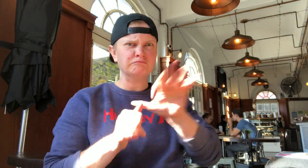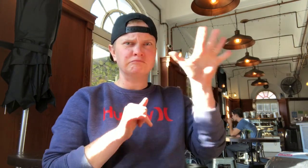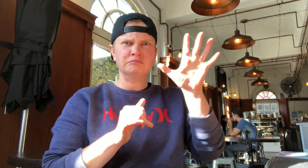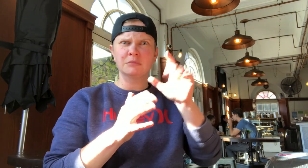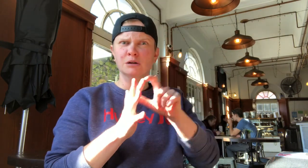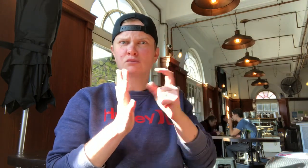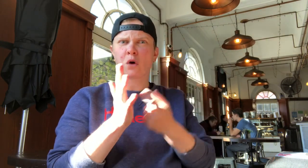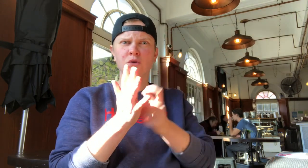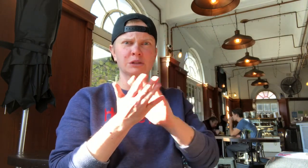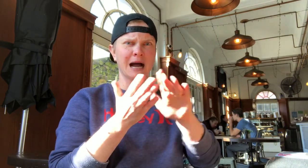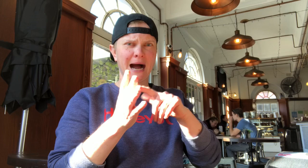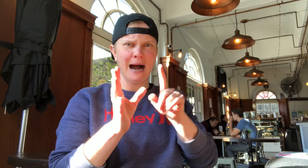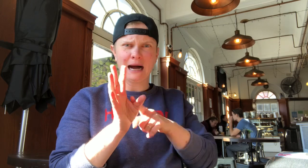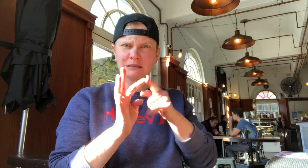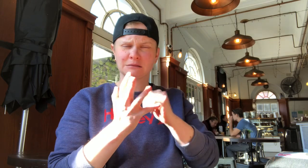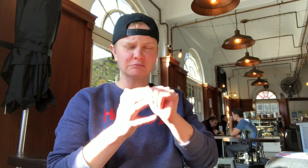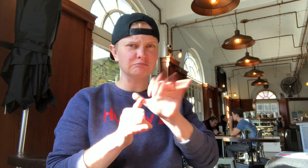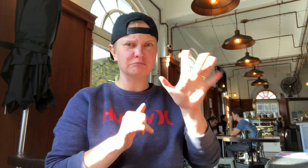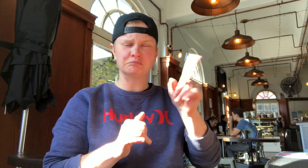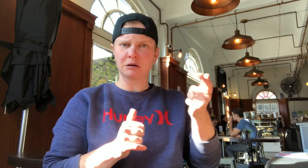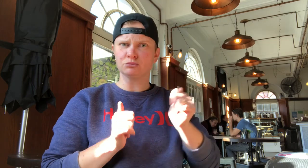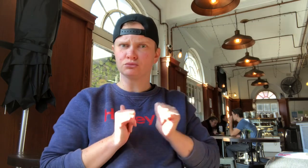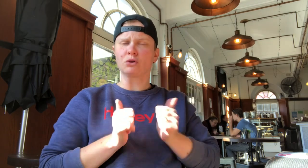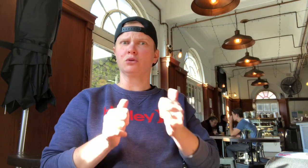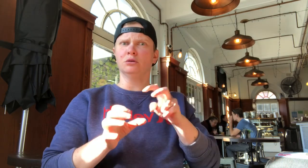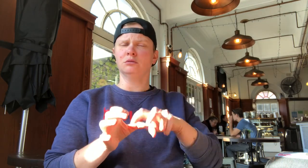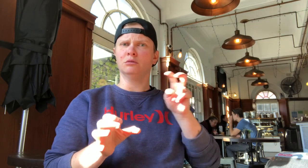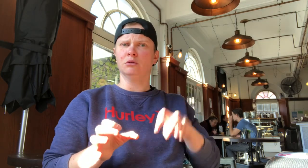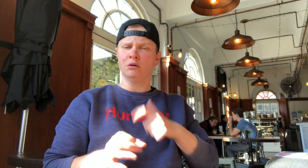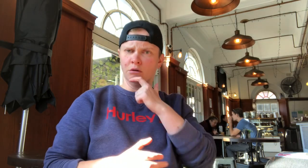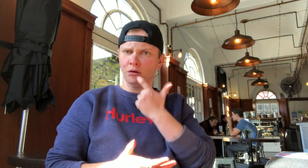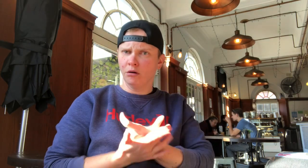like Dr Hayes who is brilliant but still it was a shock over the withdrawal